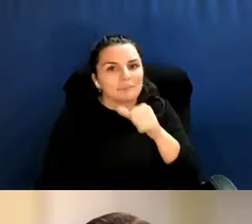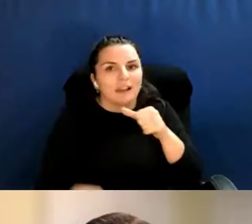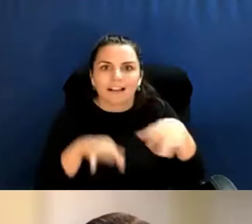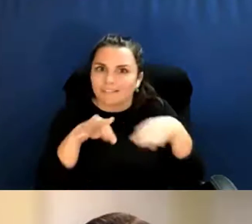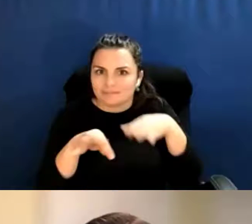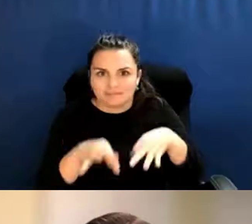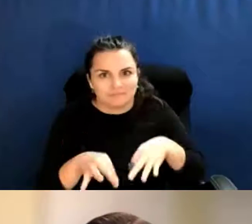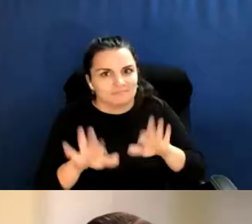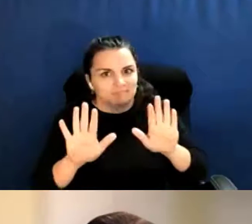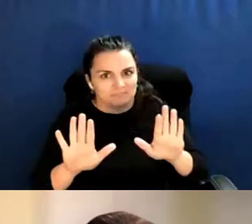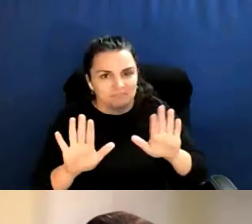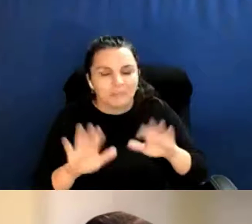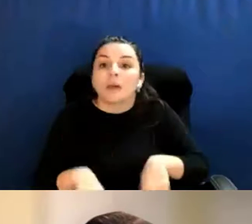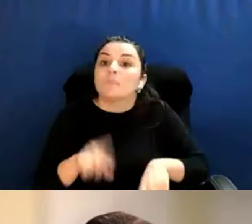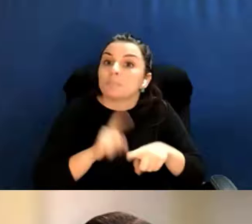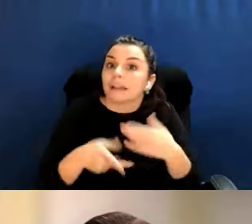or not engagement for the institution.